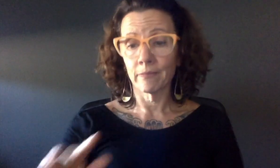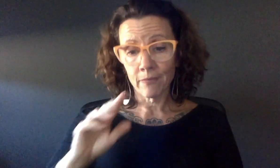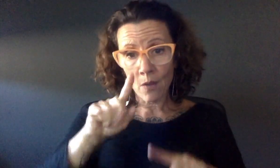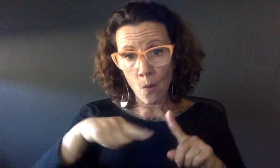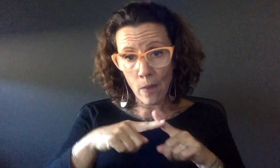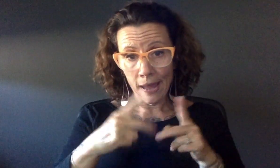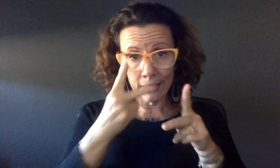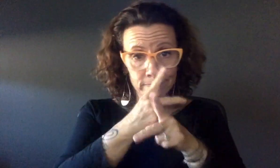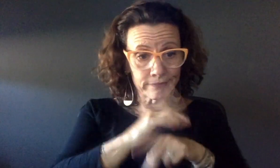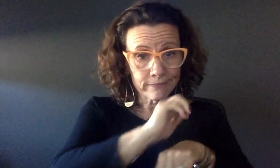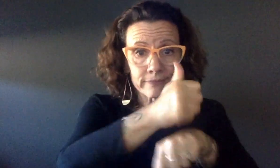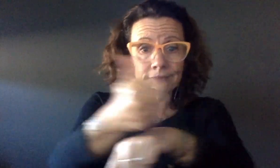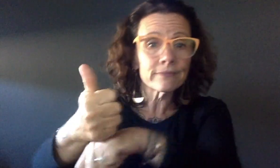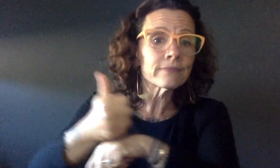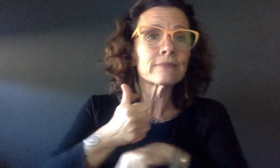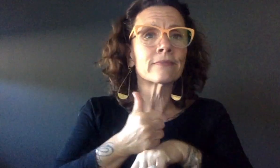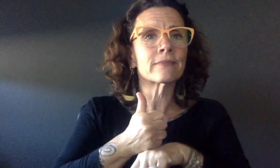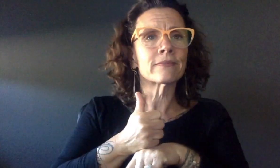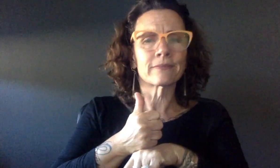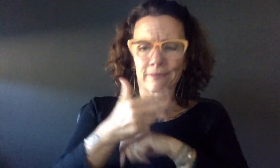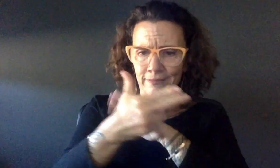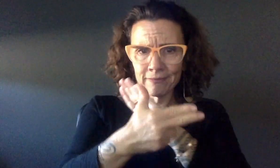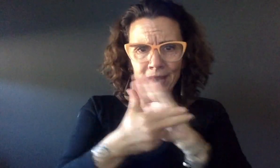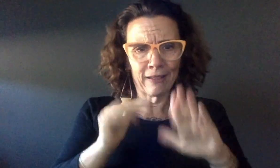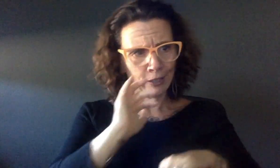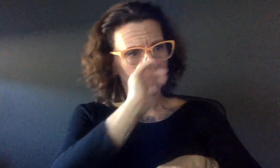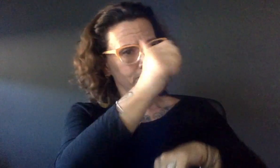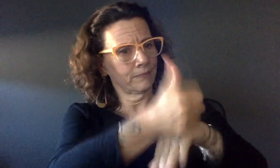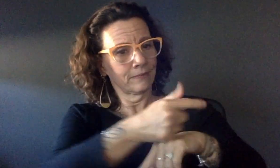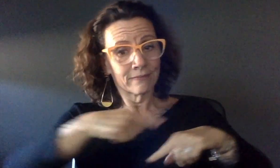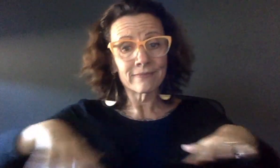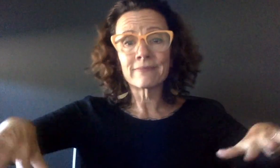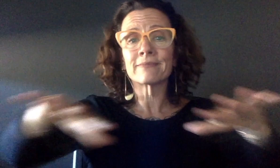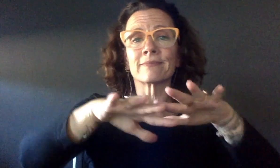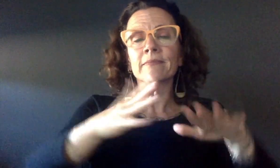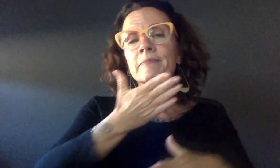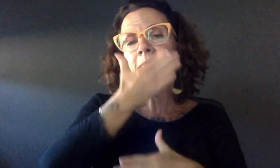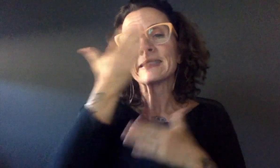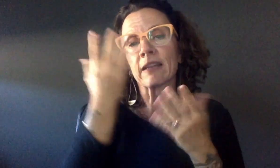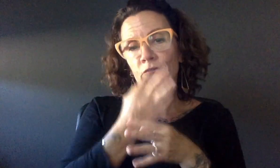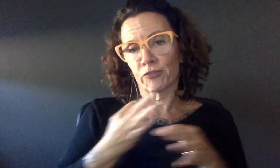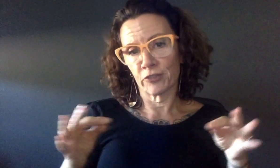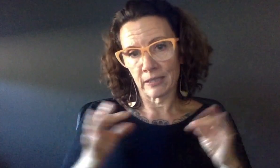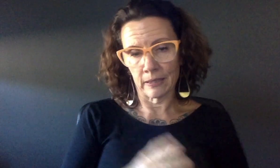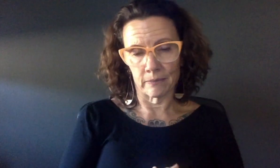Create a clearly marked scent-free area.